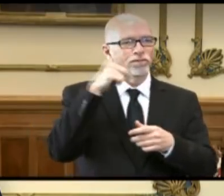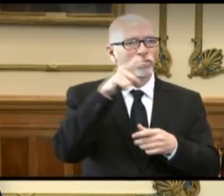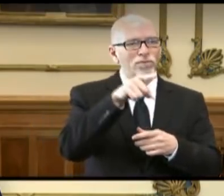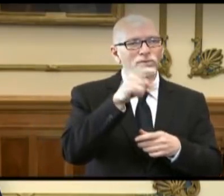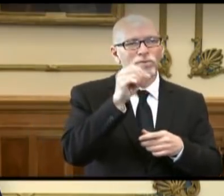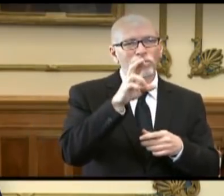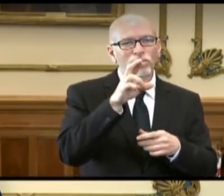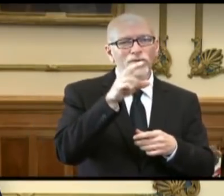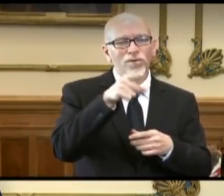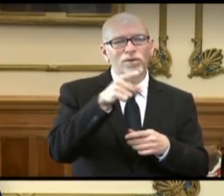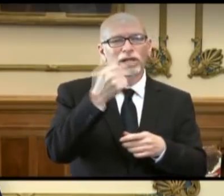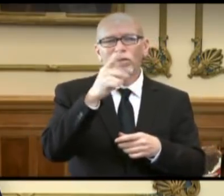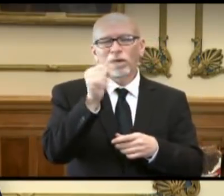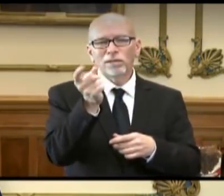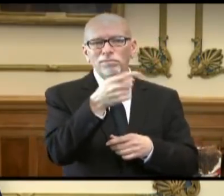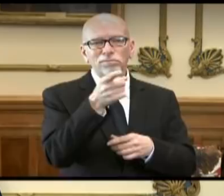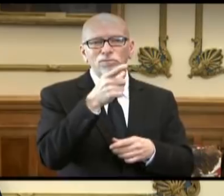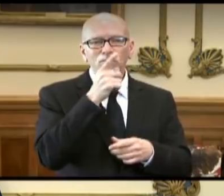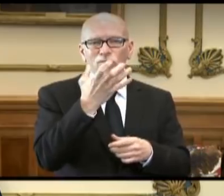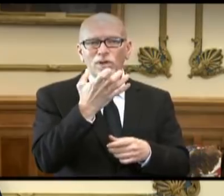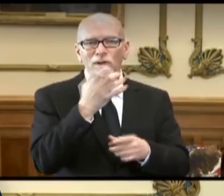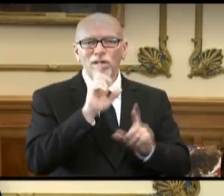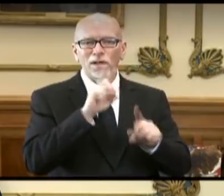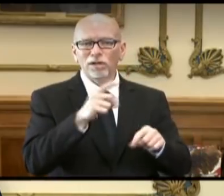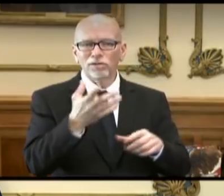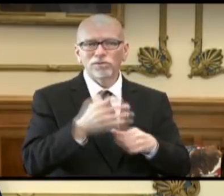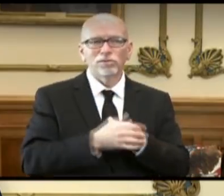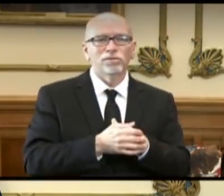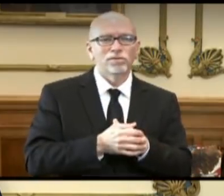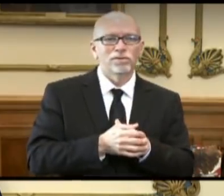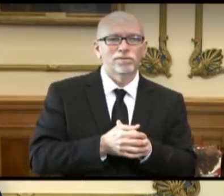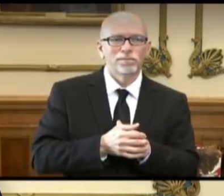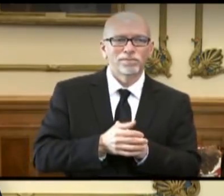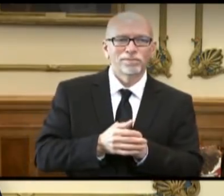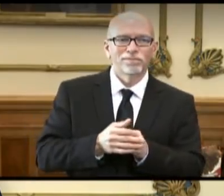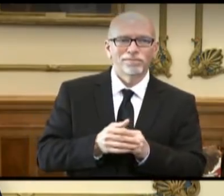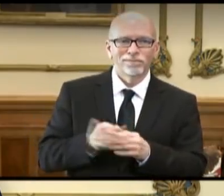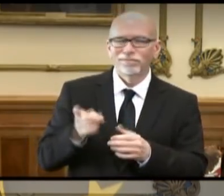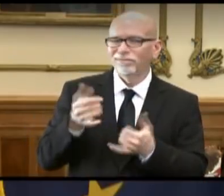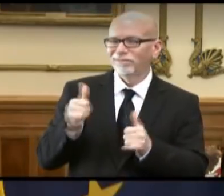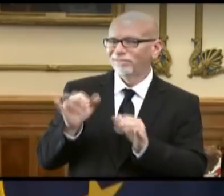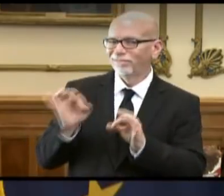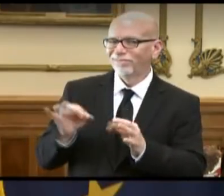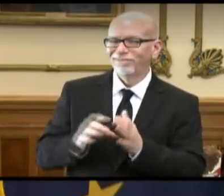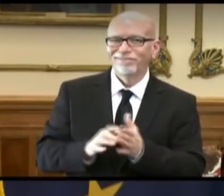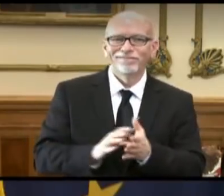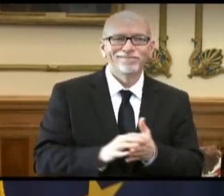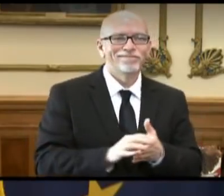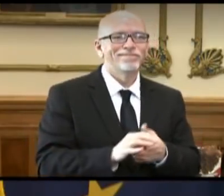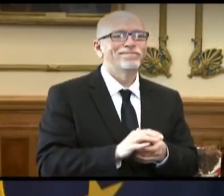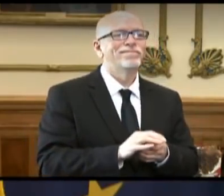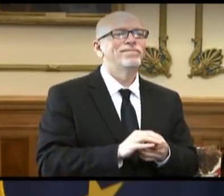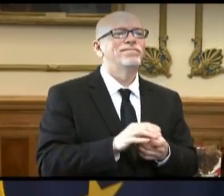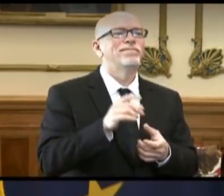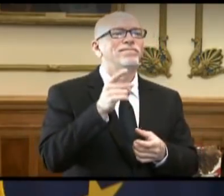GREAT. HOW ARE YOU? I'M GREAT. A QUESTION FOR YOU OR ANYONE